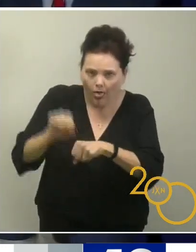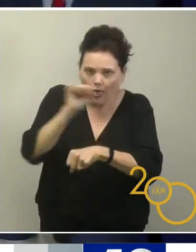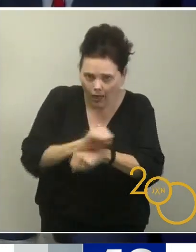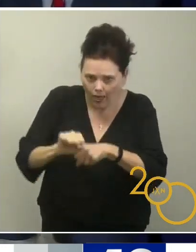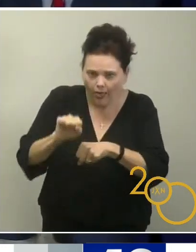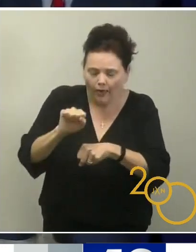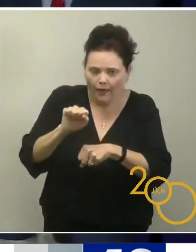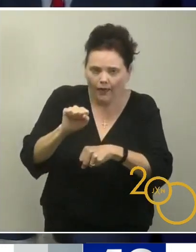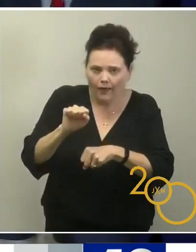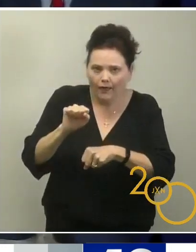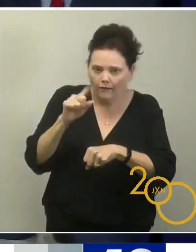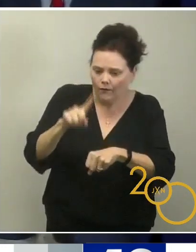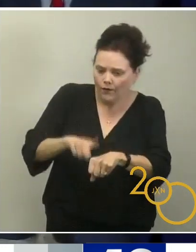PUMPS THAT WERE AVAILABLE AS I APPRECIATED IT.